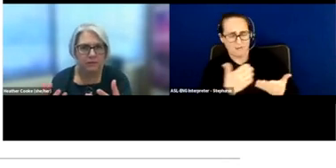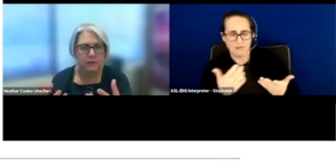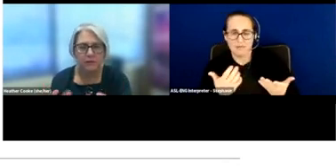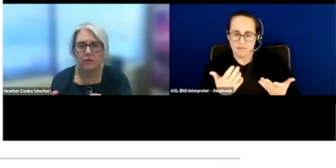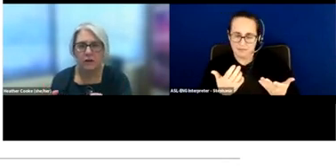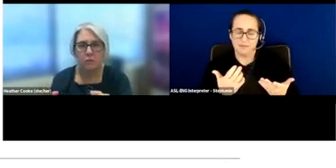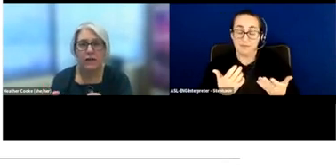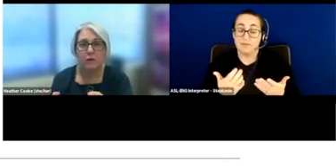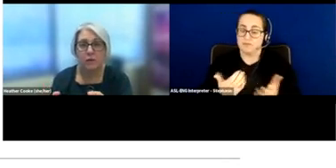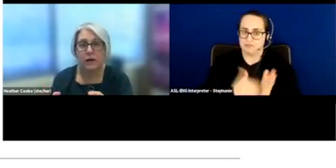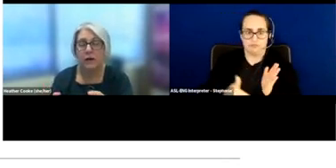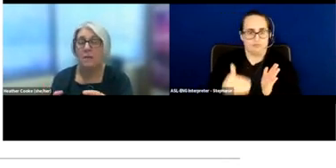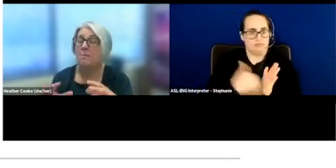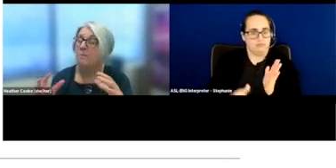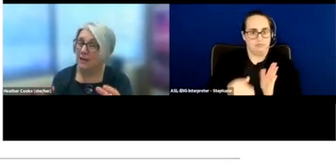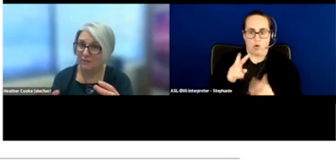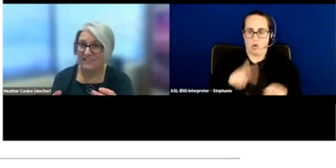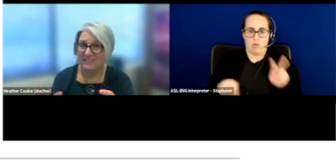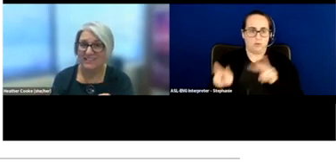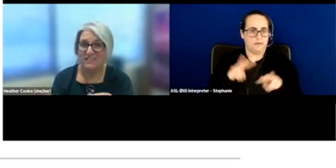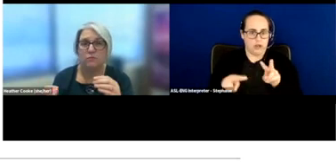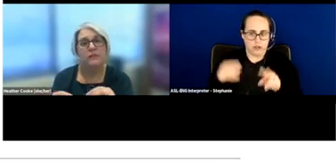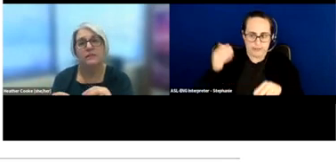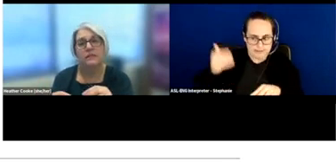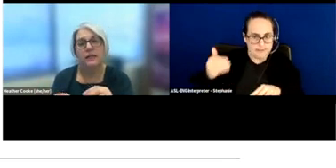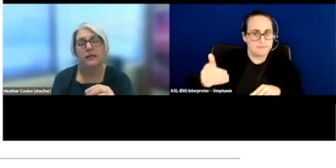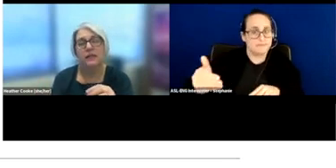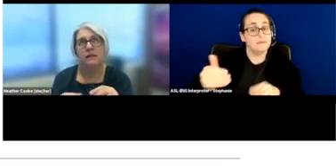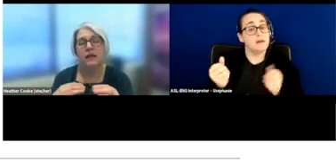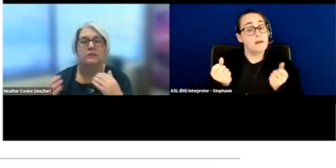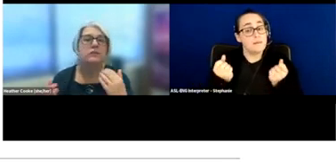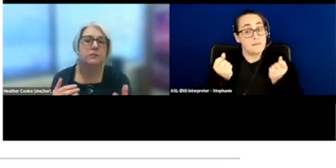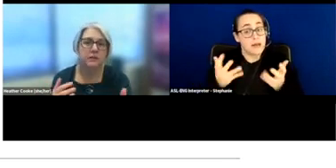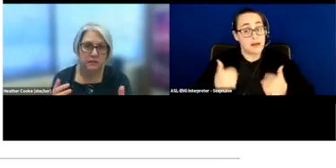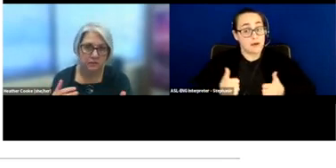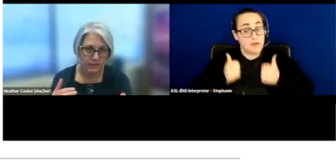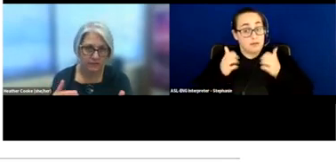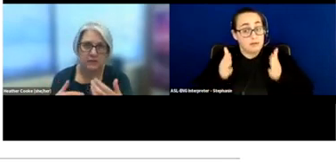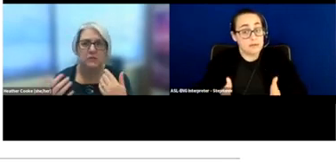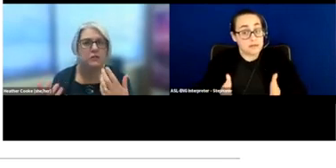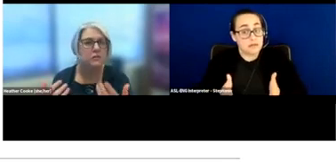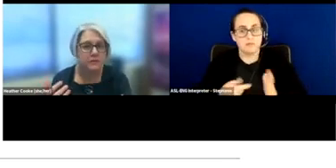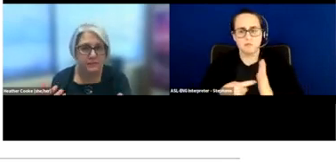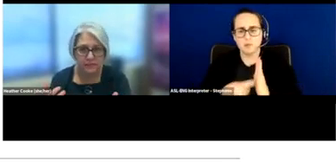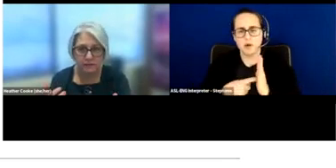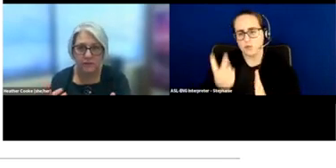observations on a wing where many residents were designated as two person transfers or two person lives,